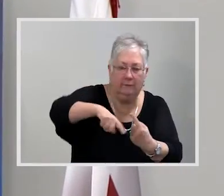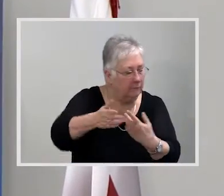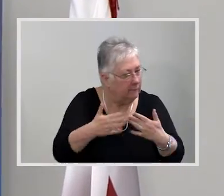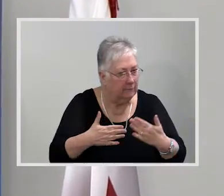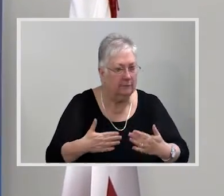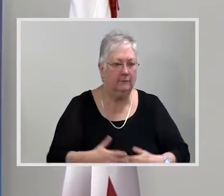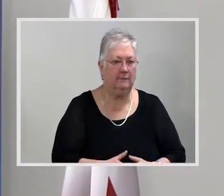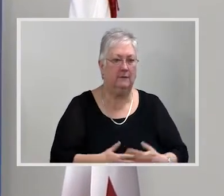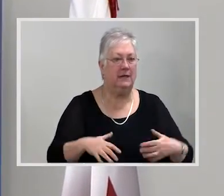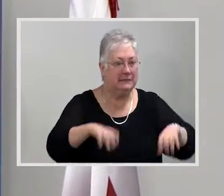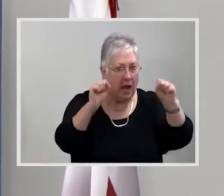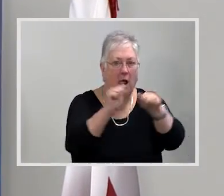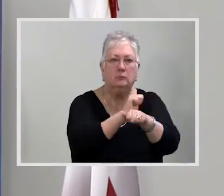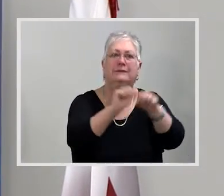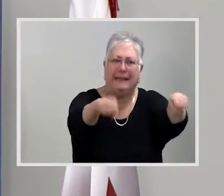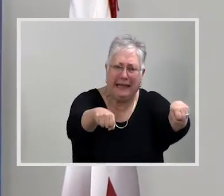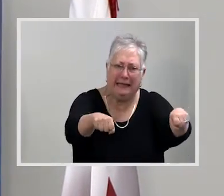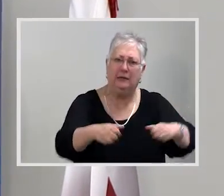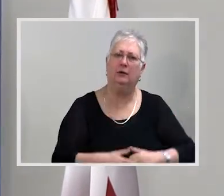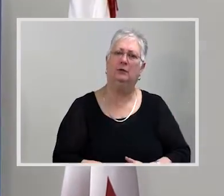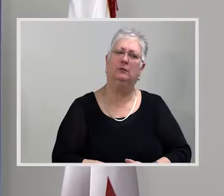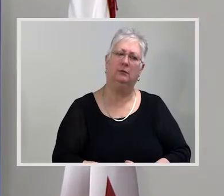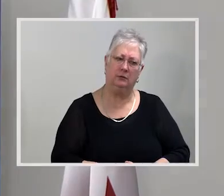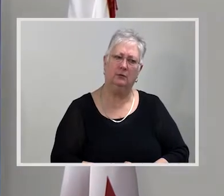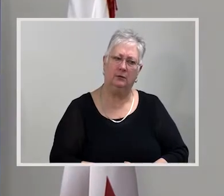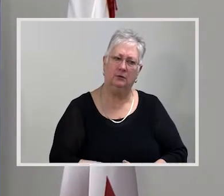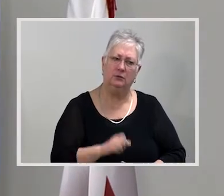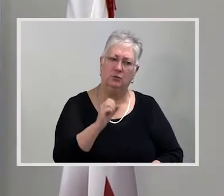AND THAT MEANS YOU'LL BE ABLE TO COMPETE WHEN YOU GRADUATE.